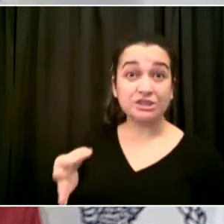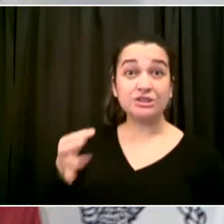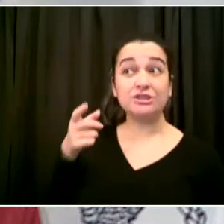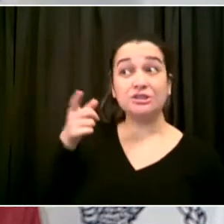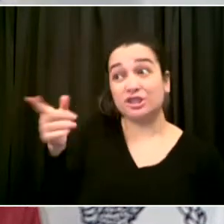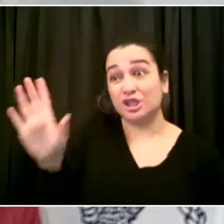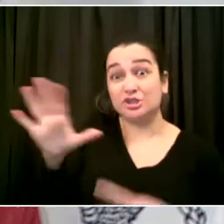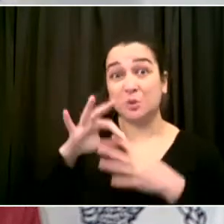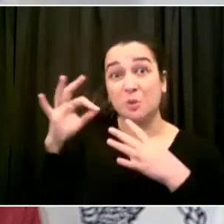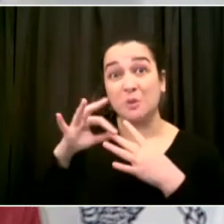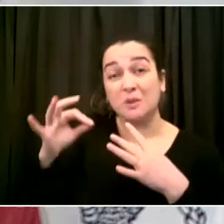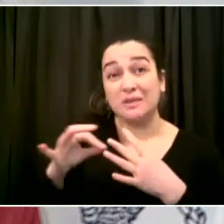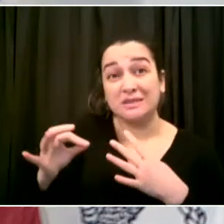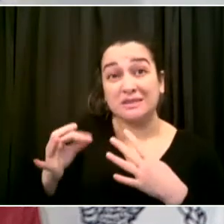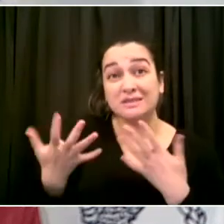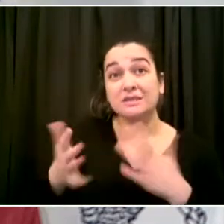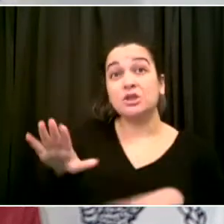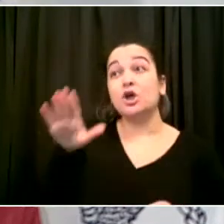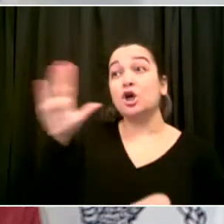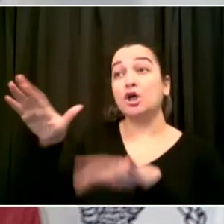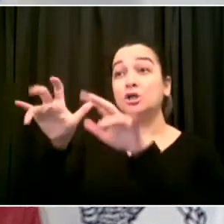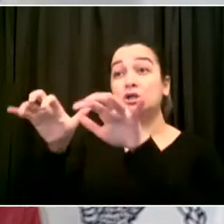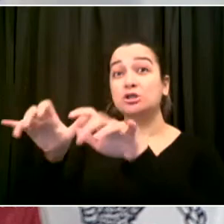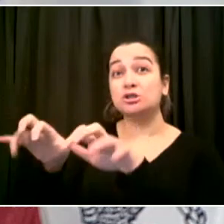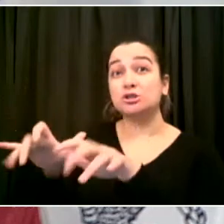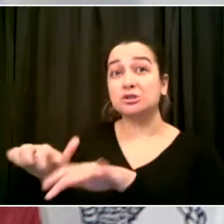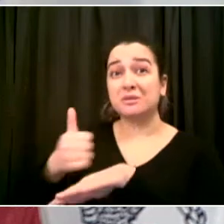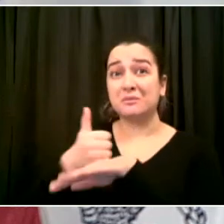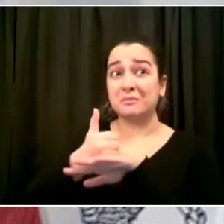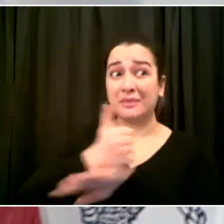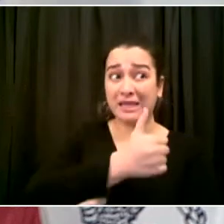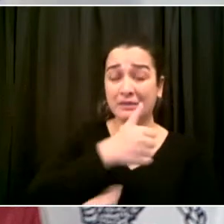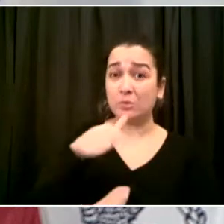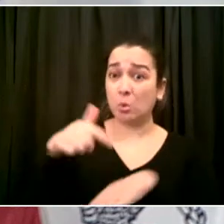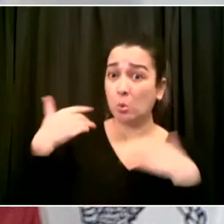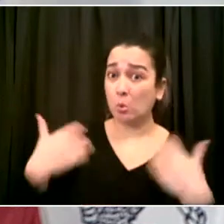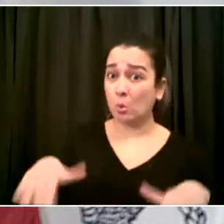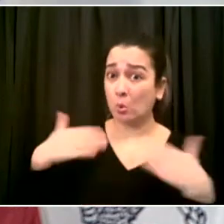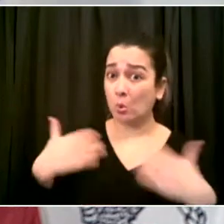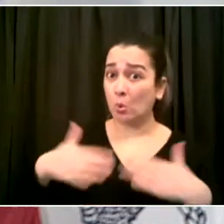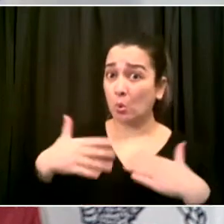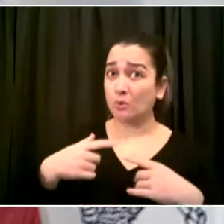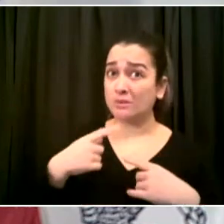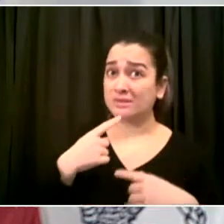THIS IS A VERY SERIOUS CHARGE, WE HAVE TO KNOW THE TRUTH H ANND WE HAVE TO KNOW THE